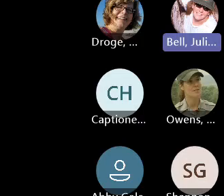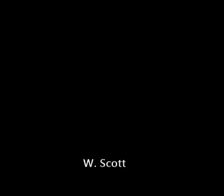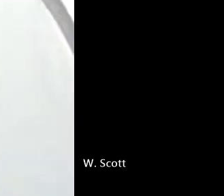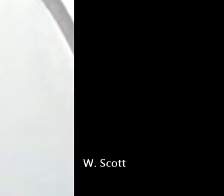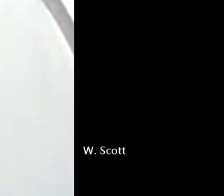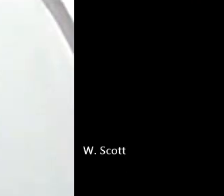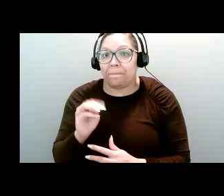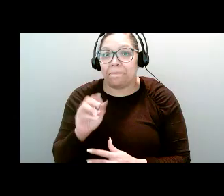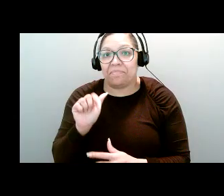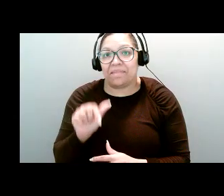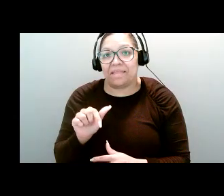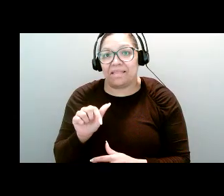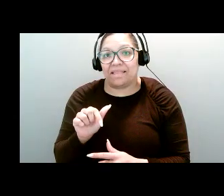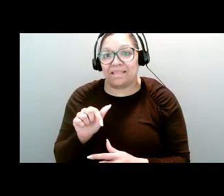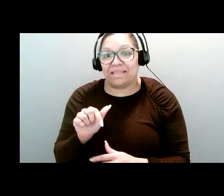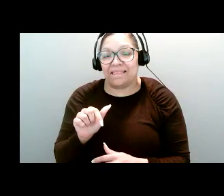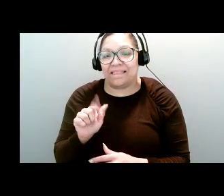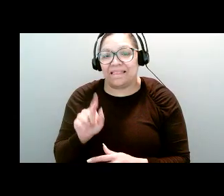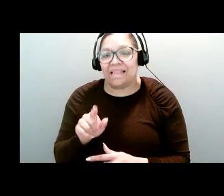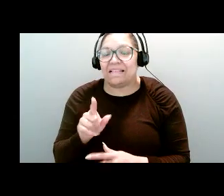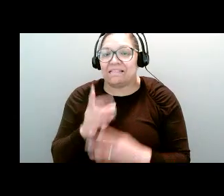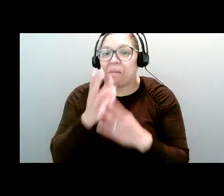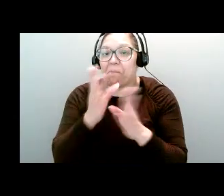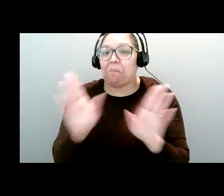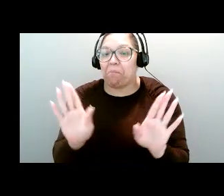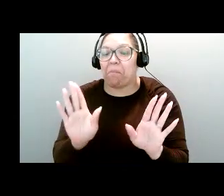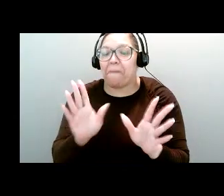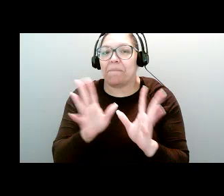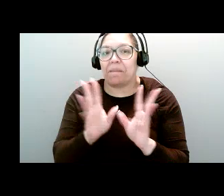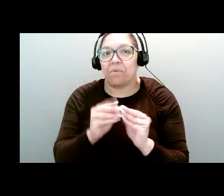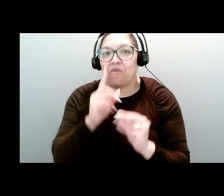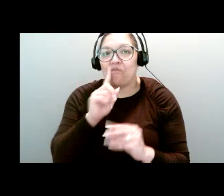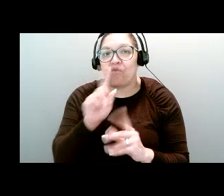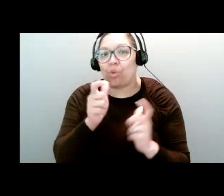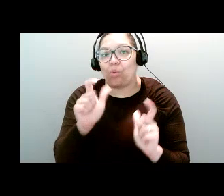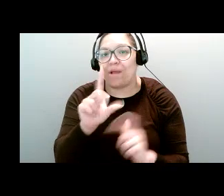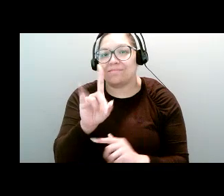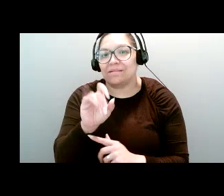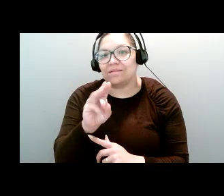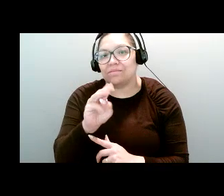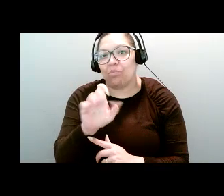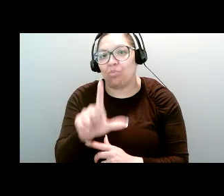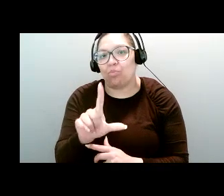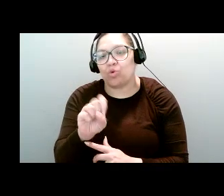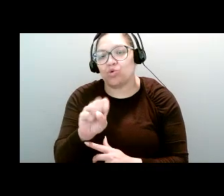This is the public meeting for the Great Dismal Swamp National Heritage Area Feasibility Study.